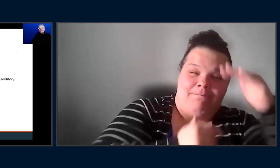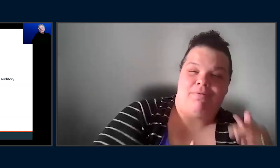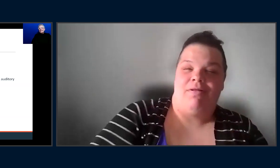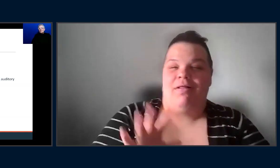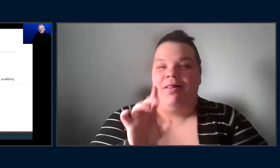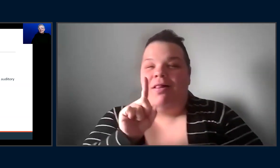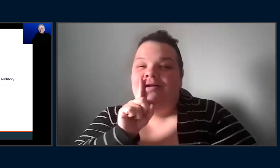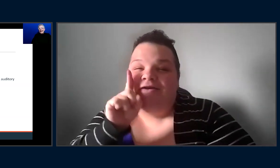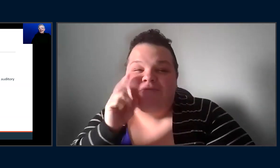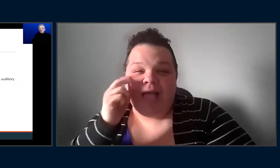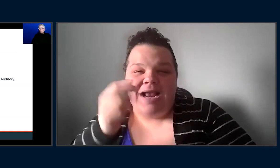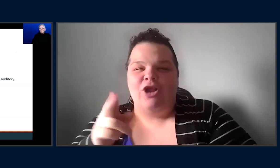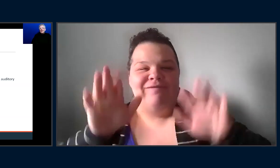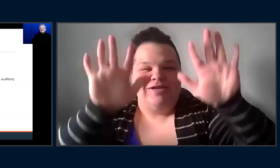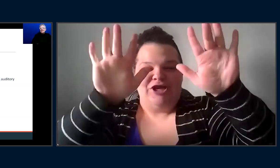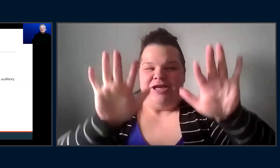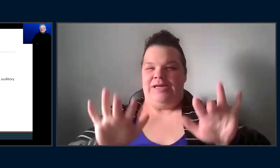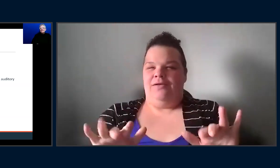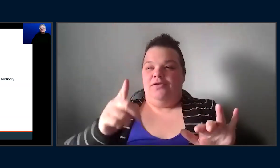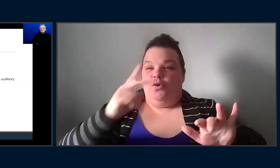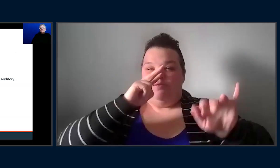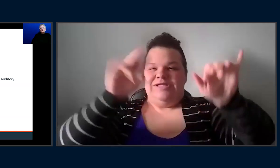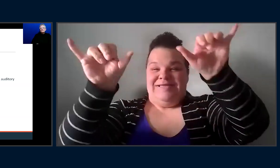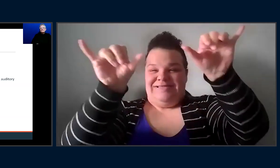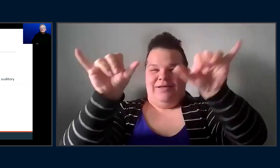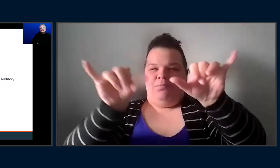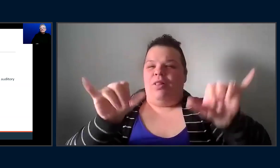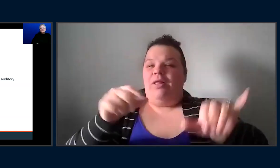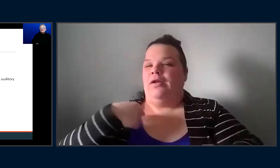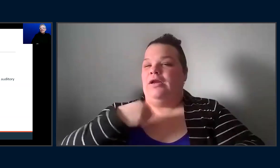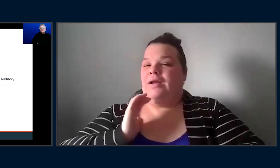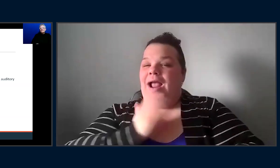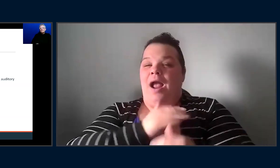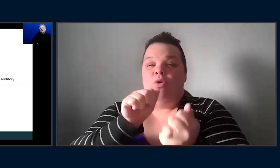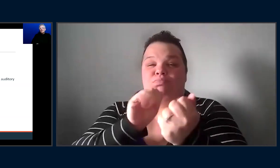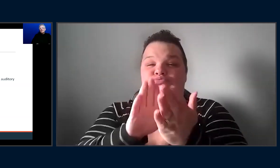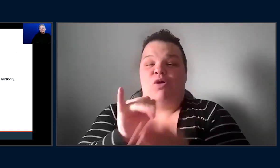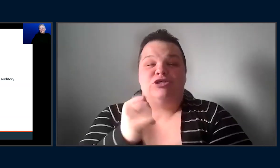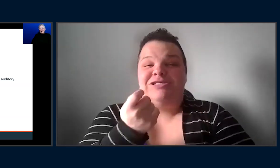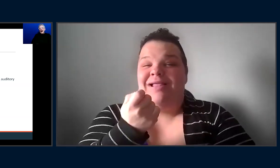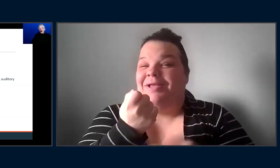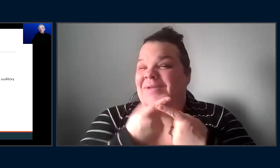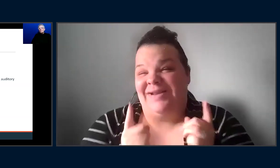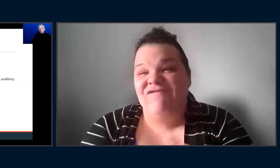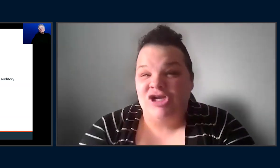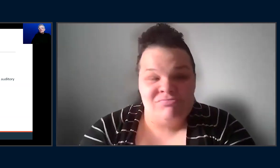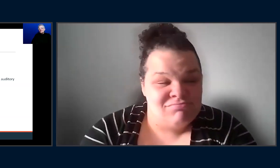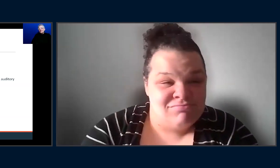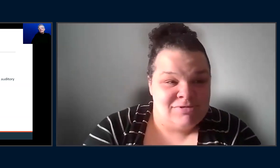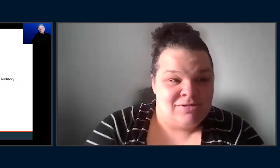It's very, you know, the difference between hearing people and deaf and deafblind people. You can see this list of the similarities.